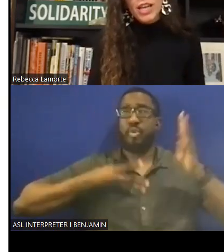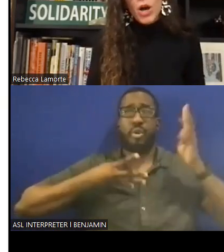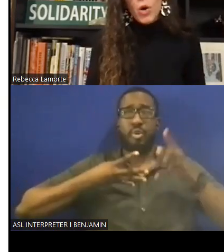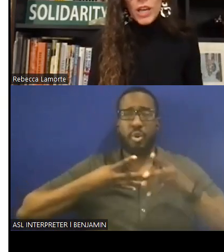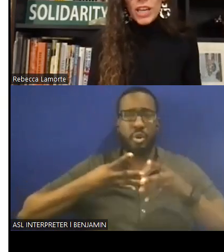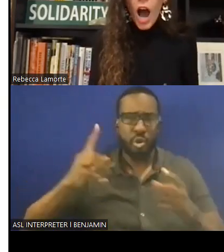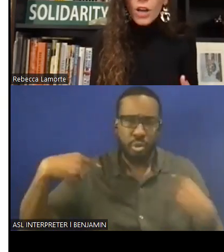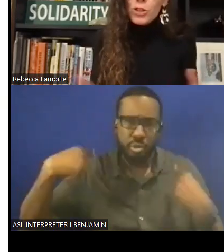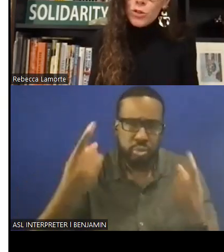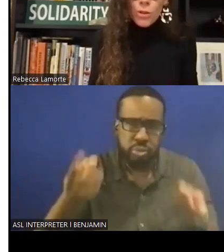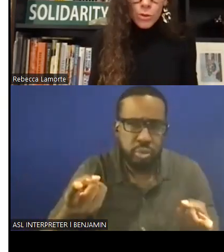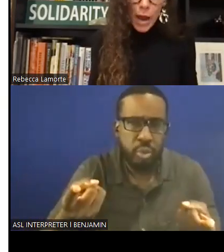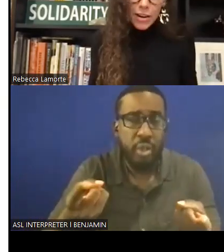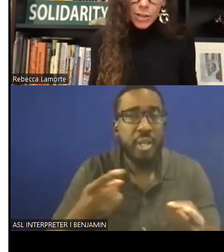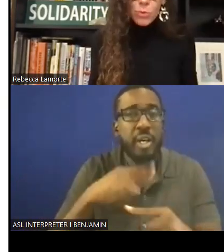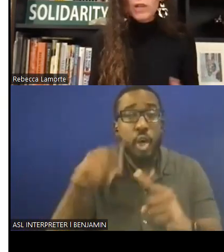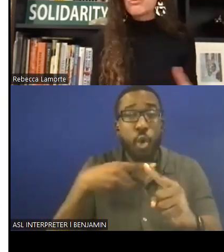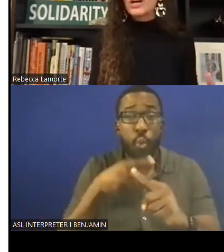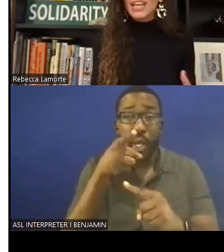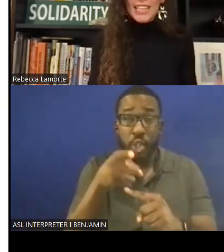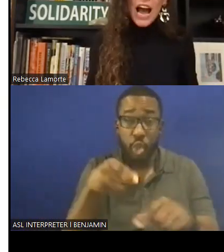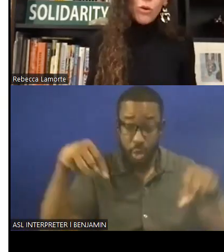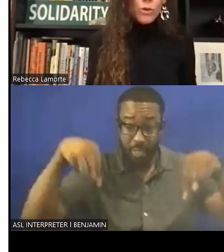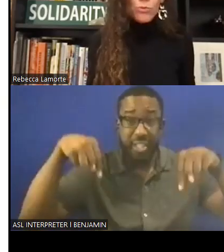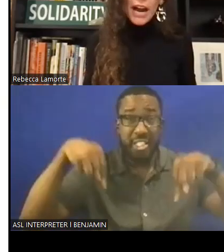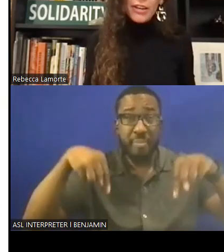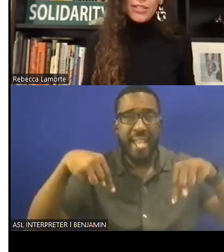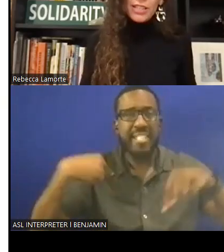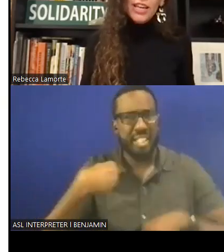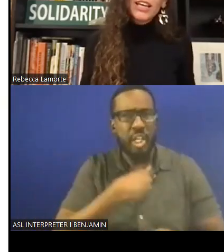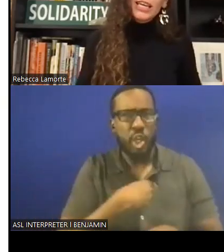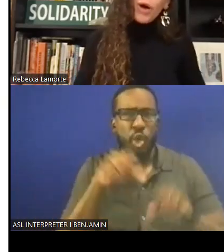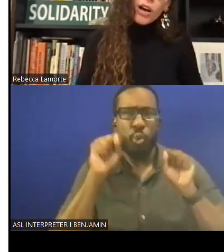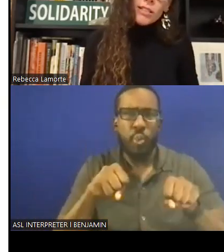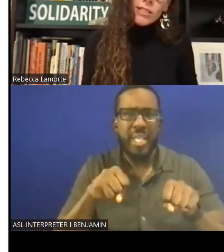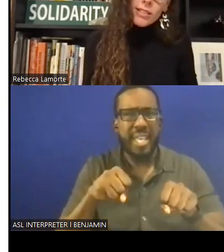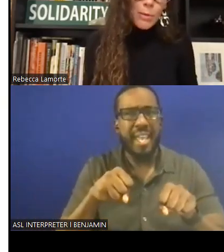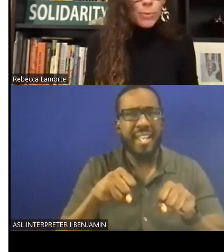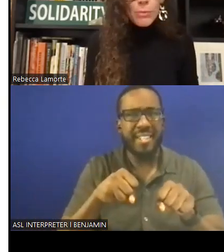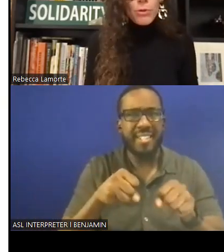we can undo those barriers. We can break down those barriers that keep us as disabled people